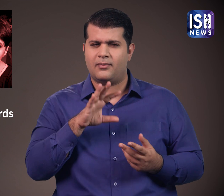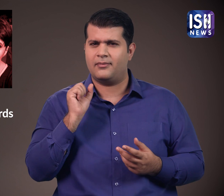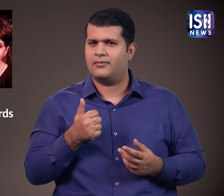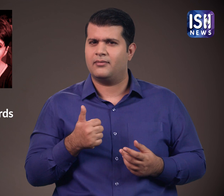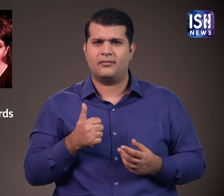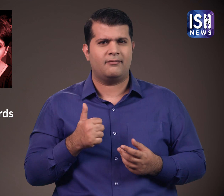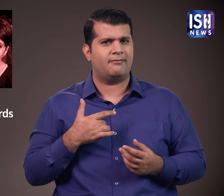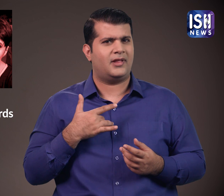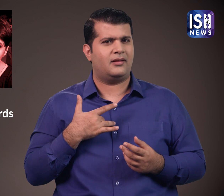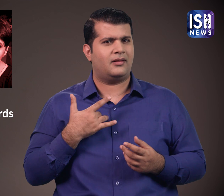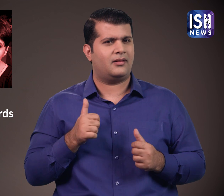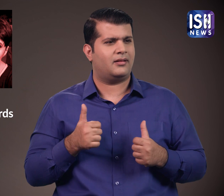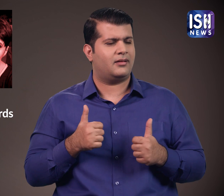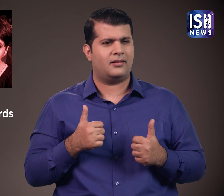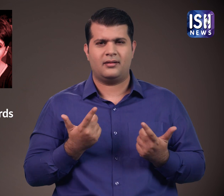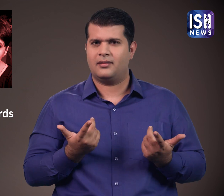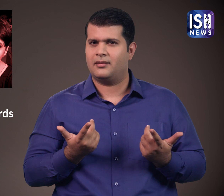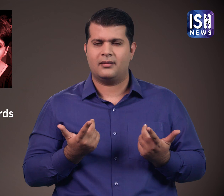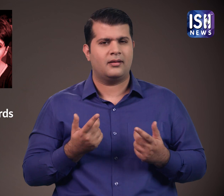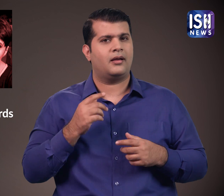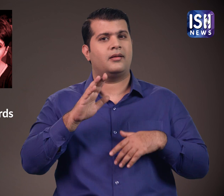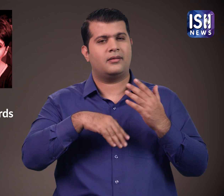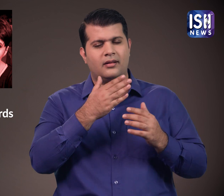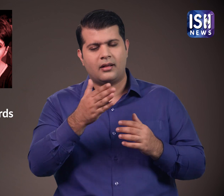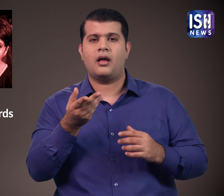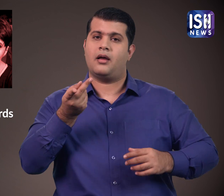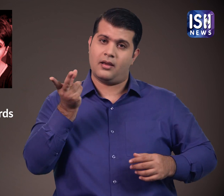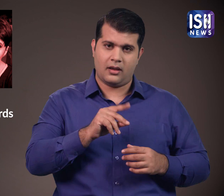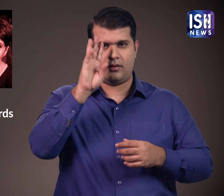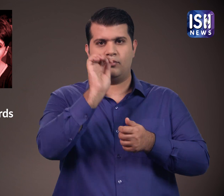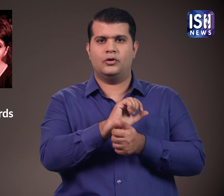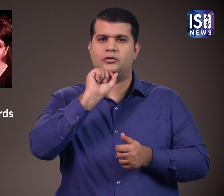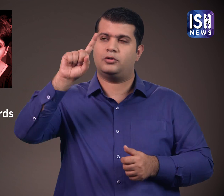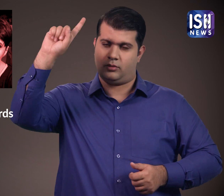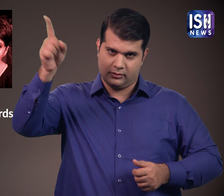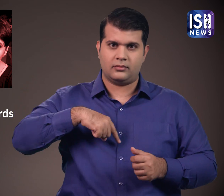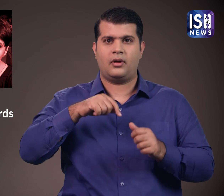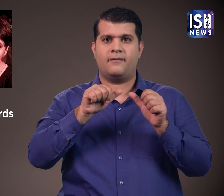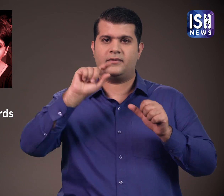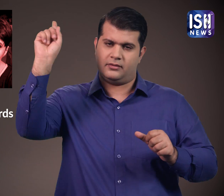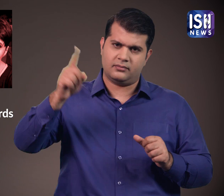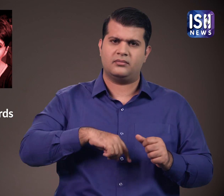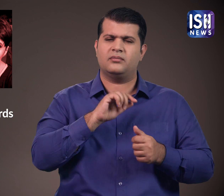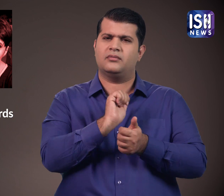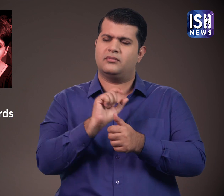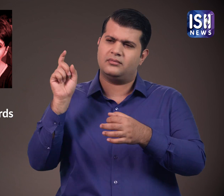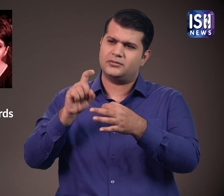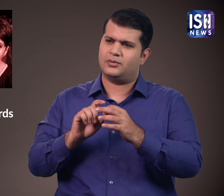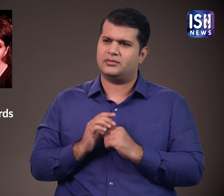Cops became very suspicious of this. Poonawala was once again called for questioning.